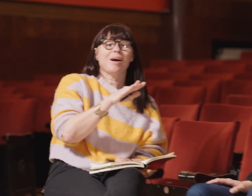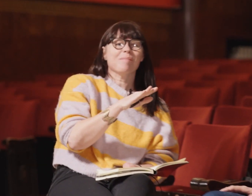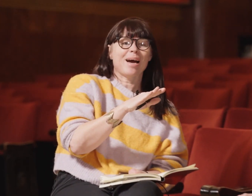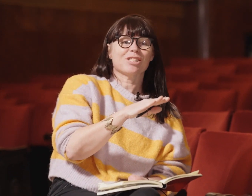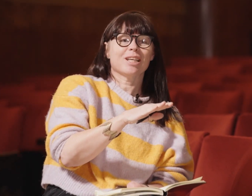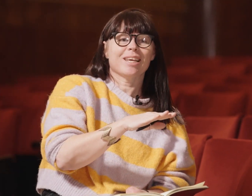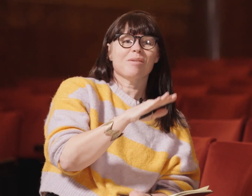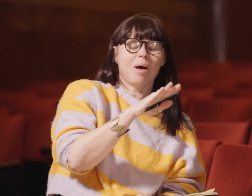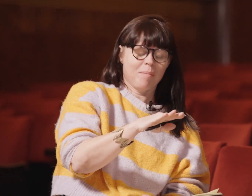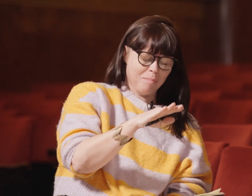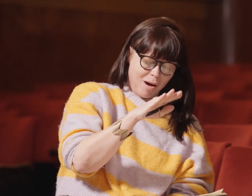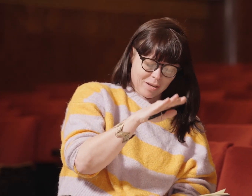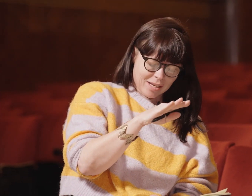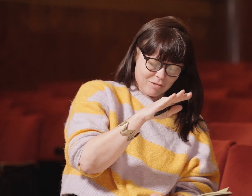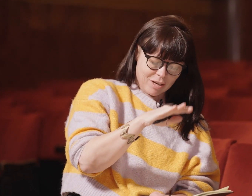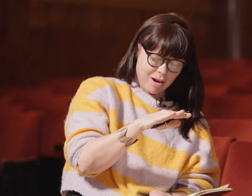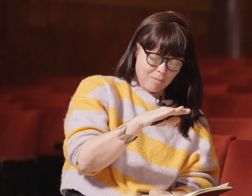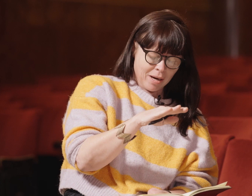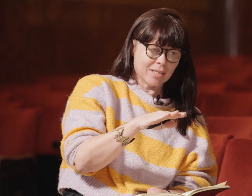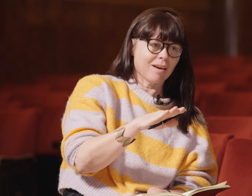Actually Marc, that's a really great reminder.